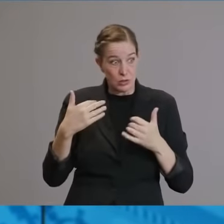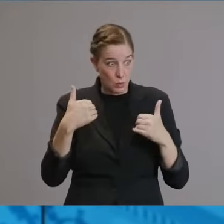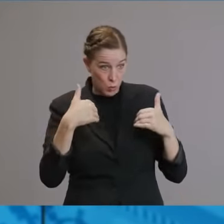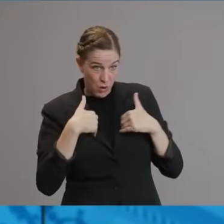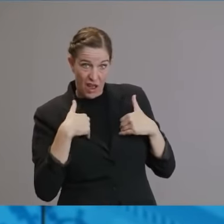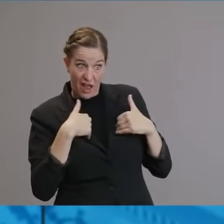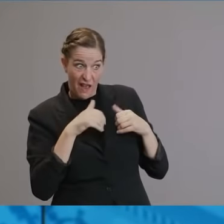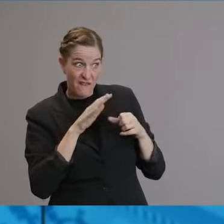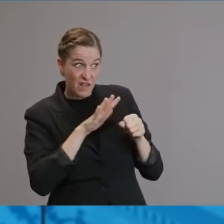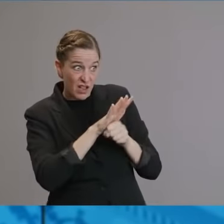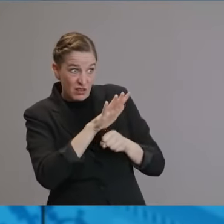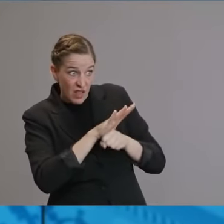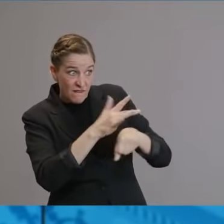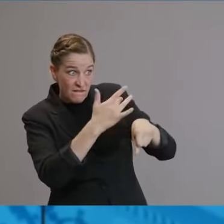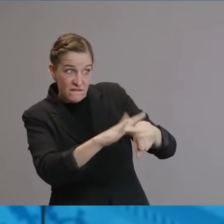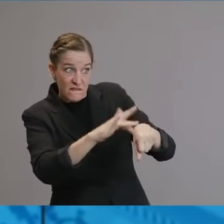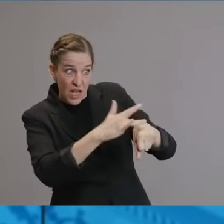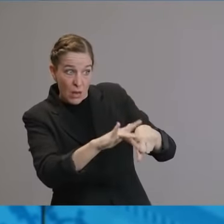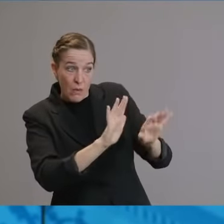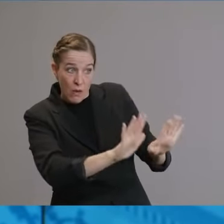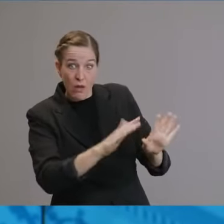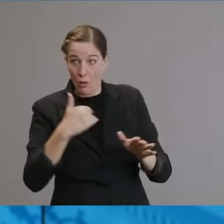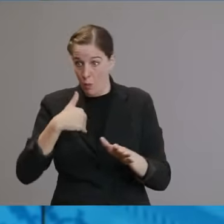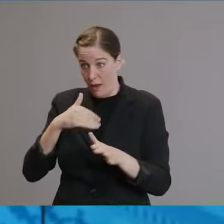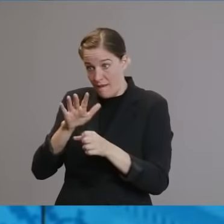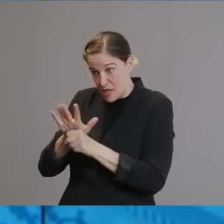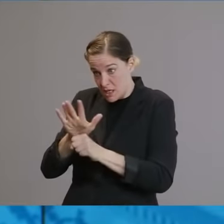THAT'S WHAT WE HAVE BEEN WORKING ON FOR THREE PLUS MONTHS IN THE STATE.